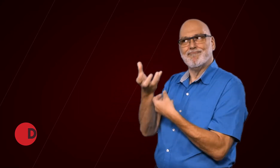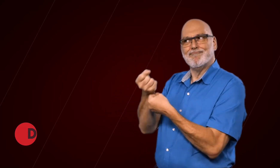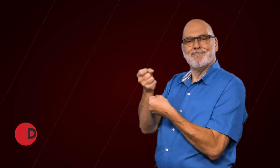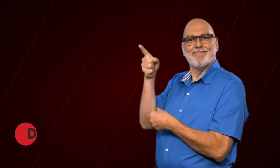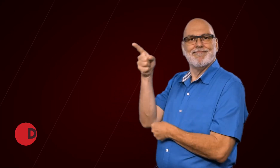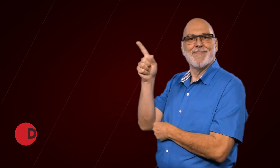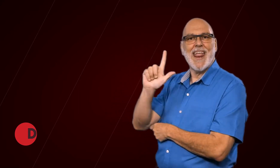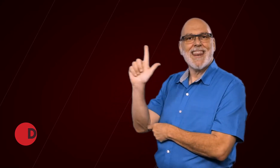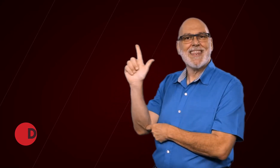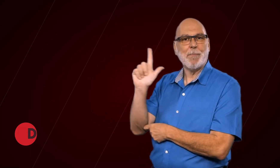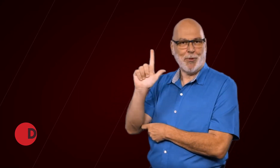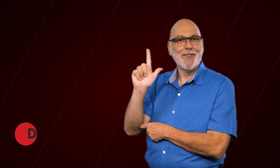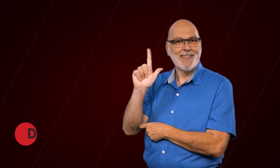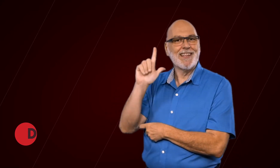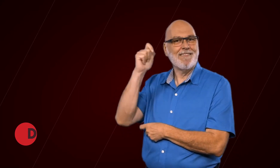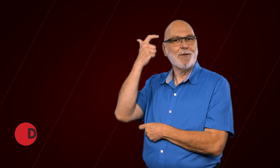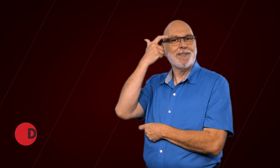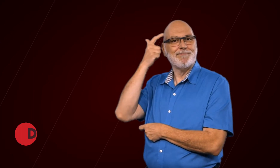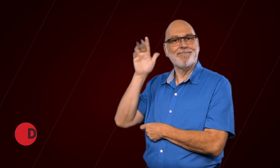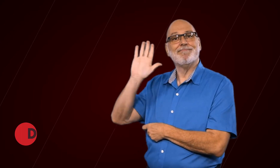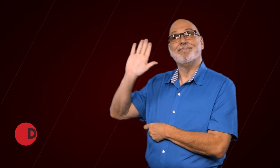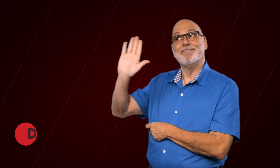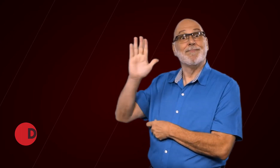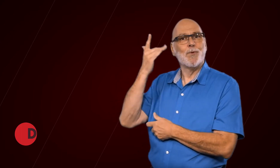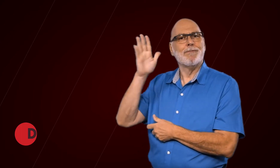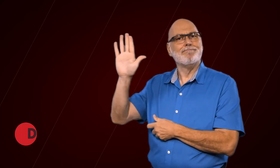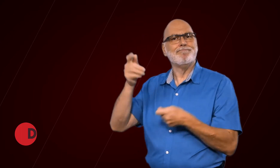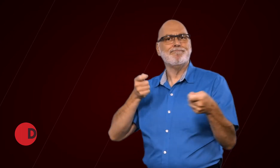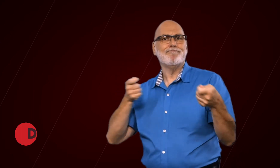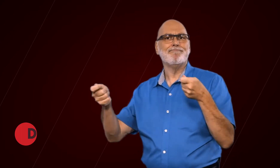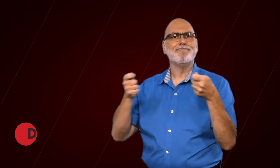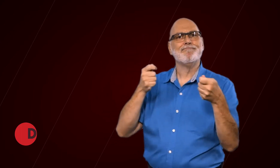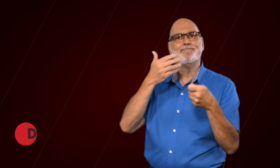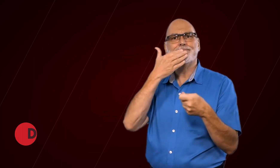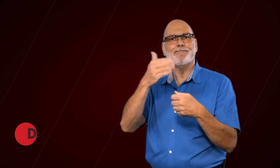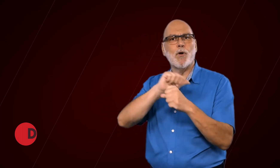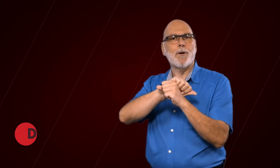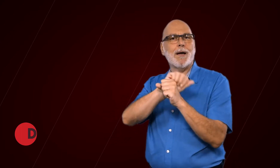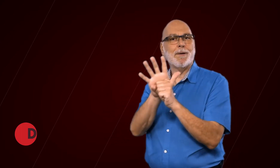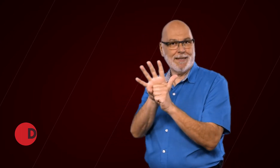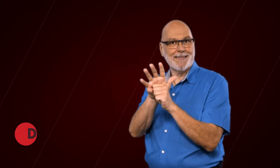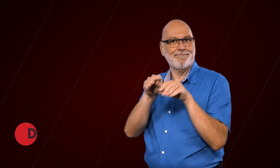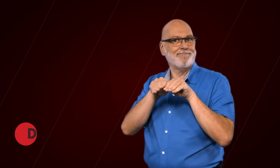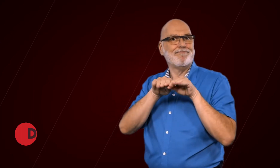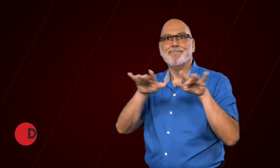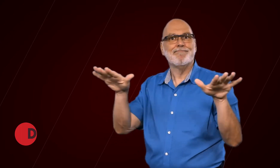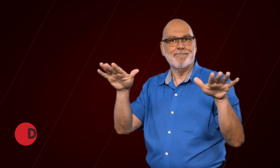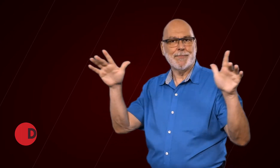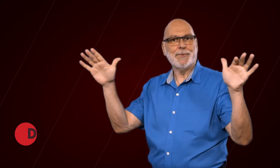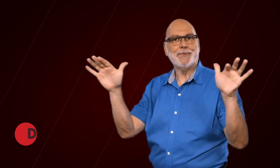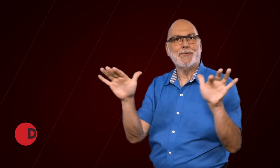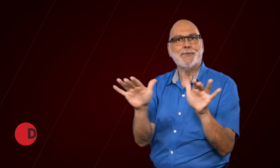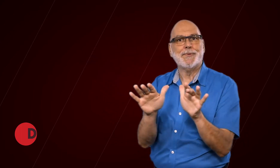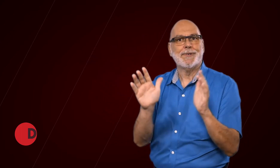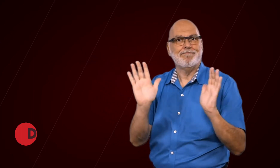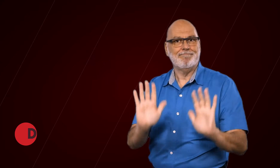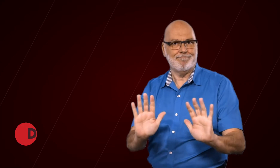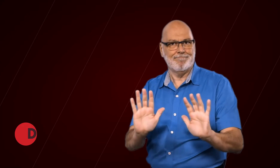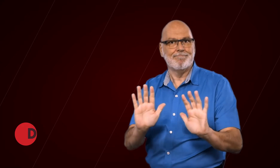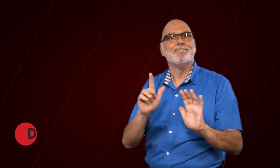in his Liberal government’s record in managing the COVID-19 pandemic,